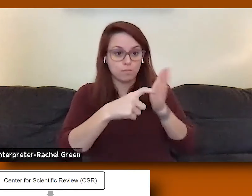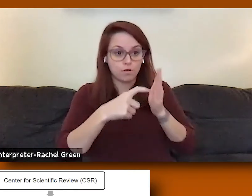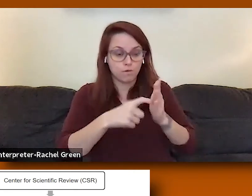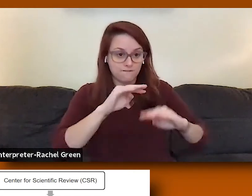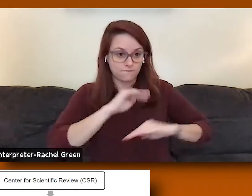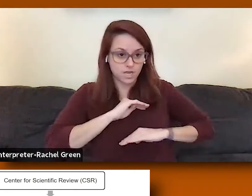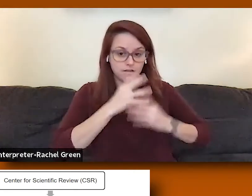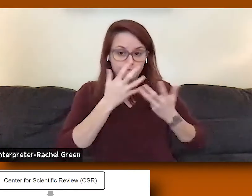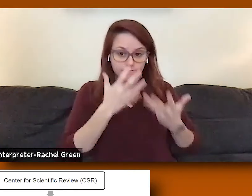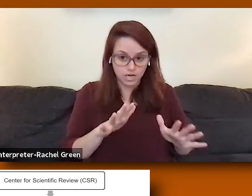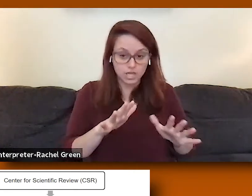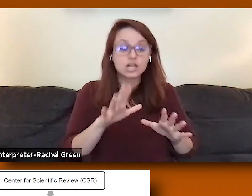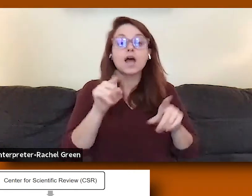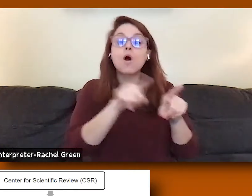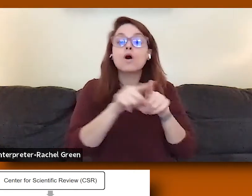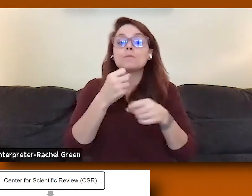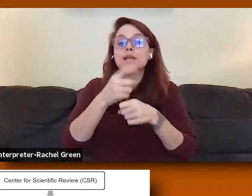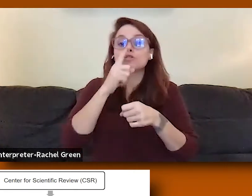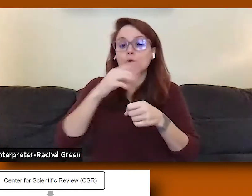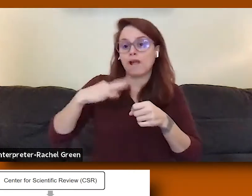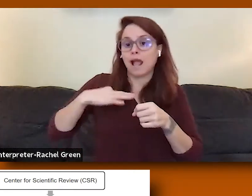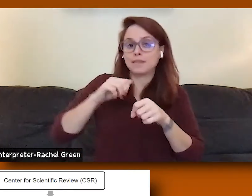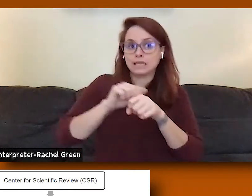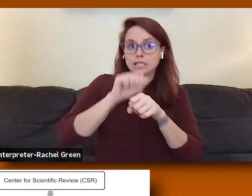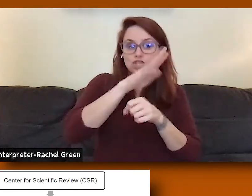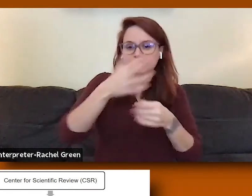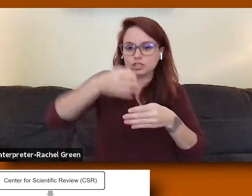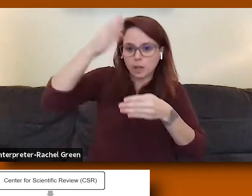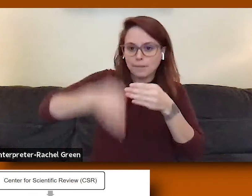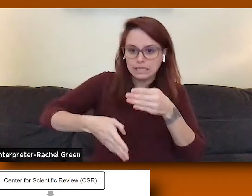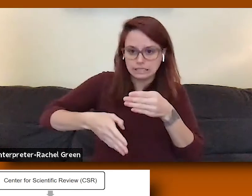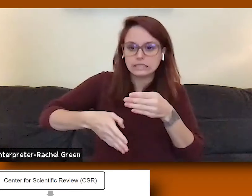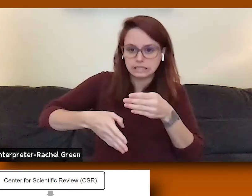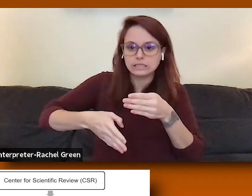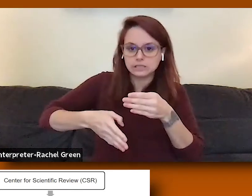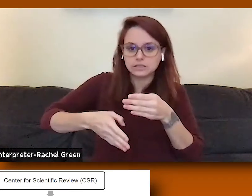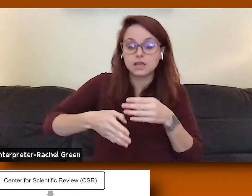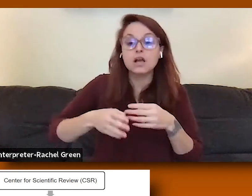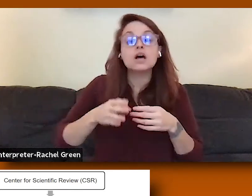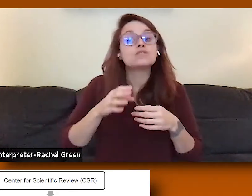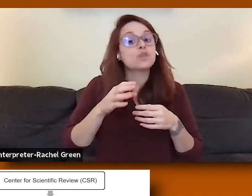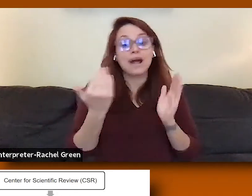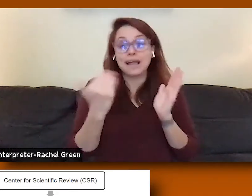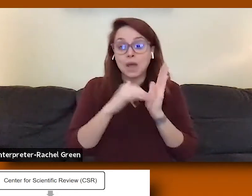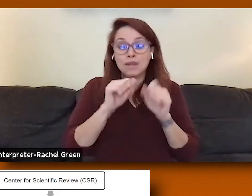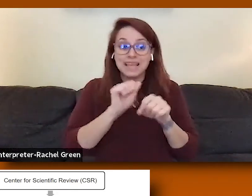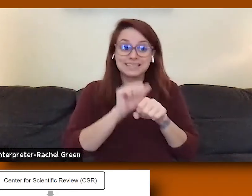Make sure your application is complete. This is the window where it could be returned without review.